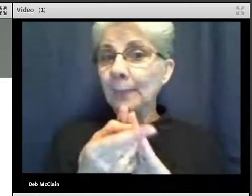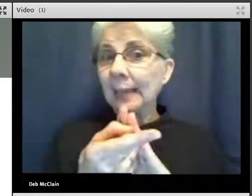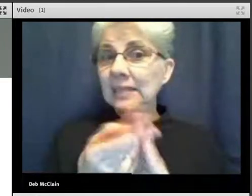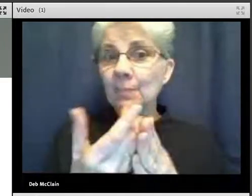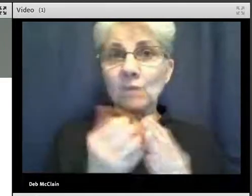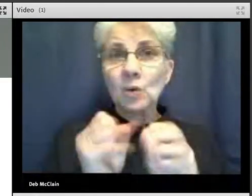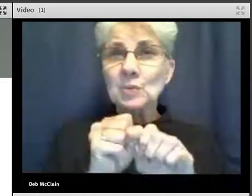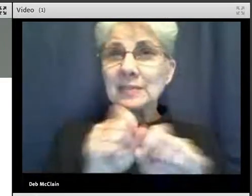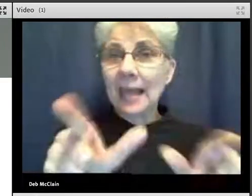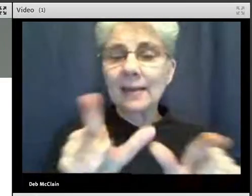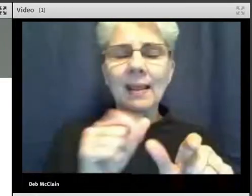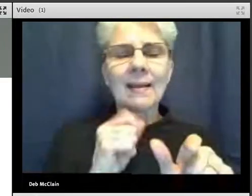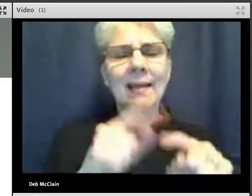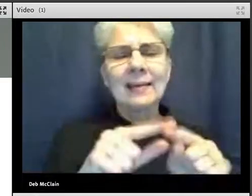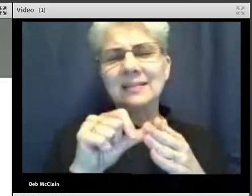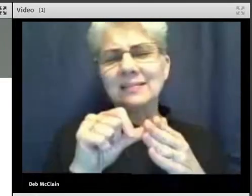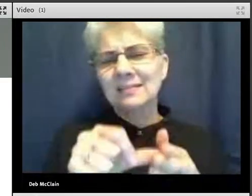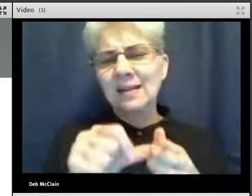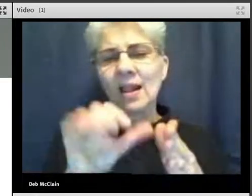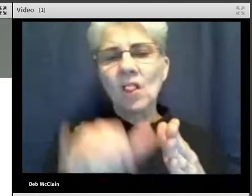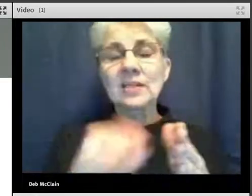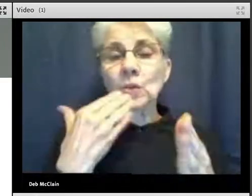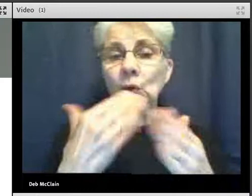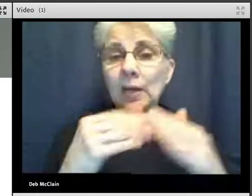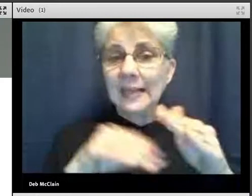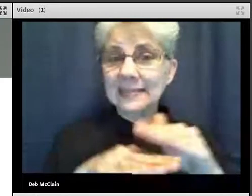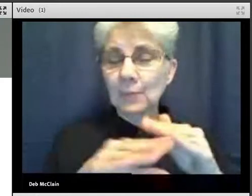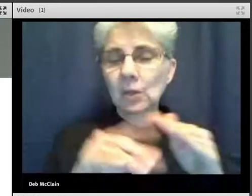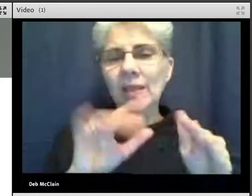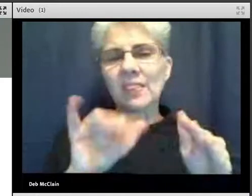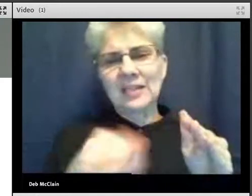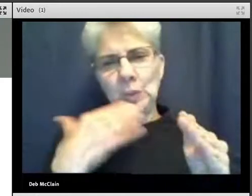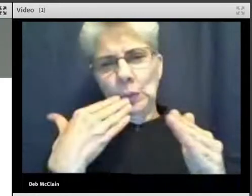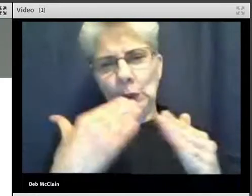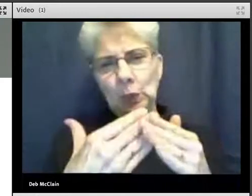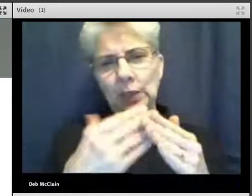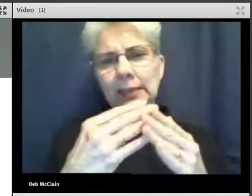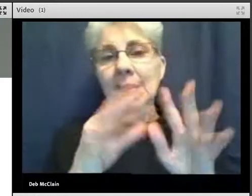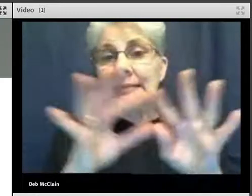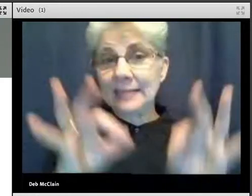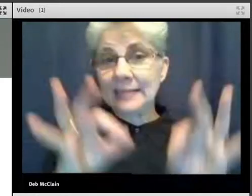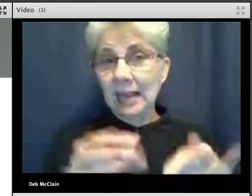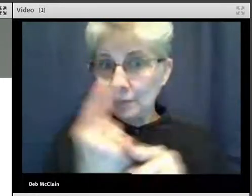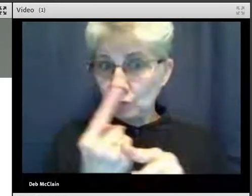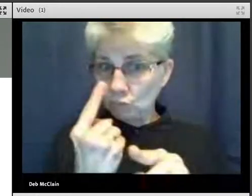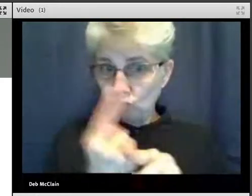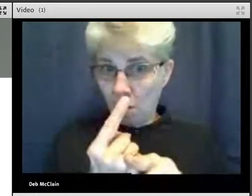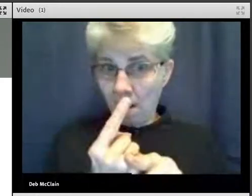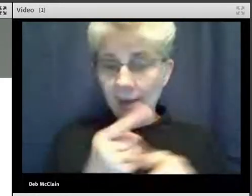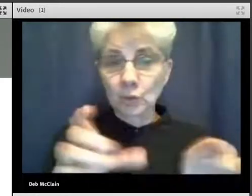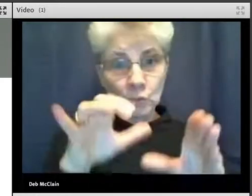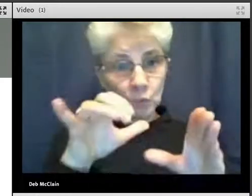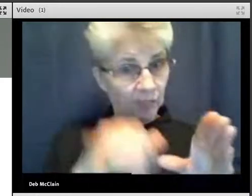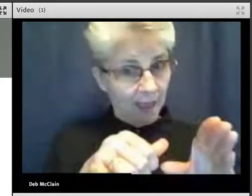Just taking a few minutes here. And the thing is, I can't stress this enough. Good accessibility is good documents. Right?